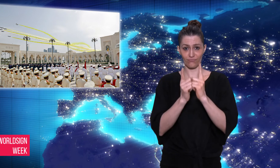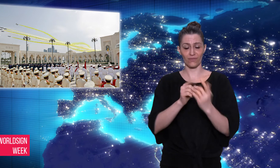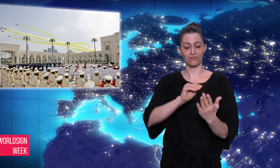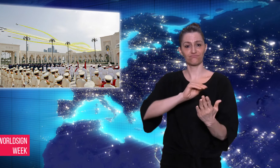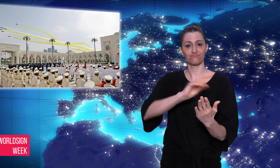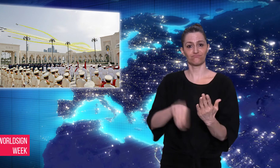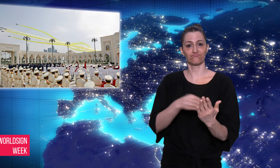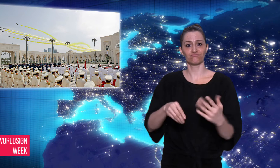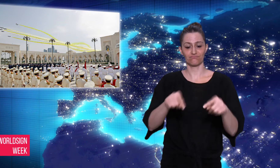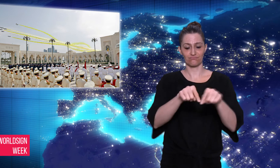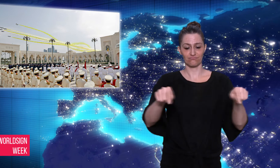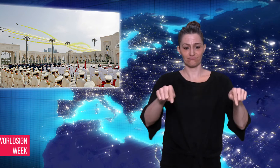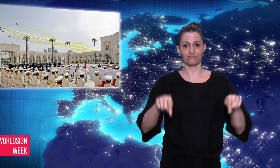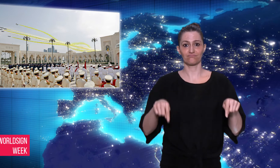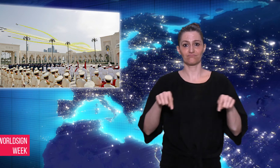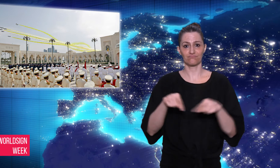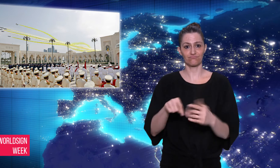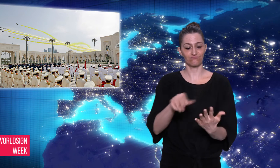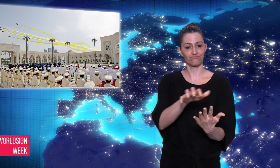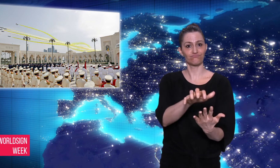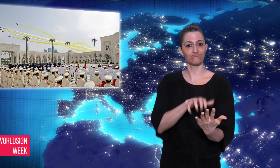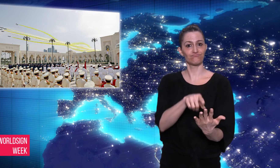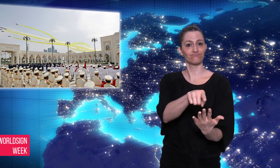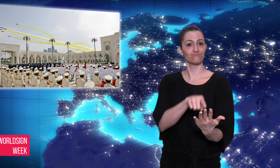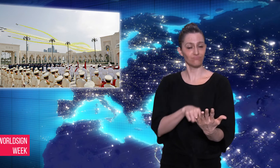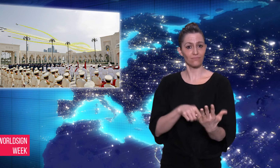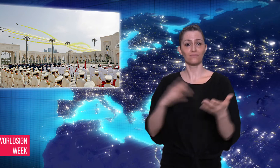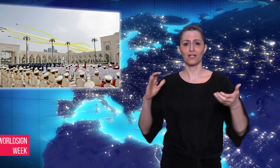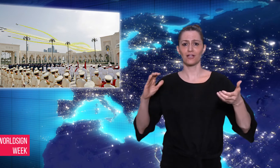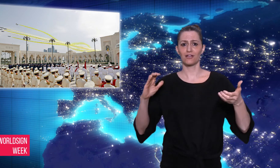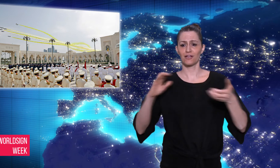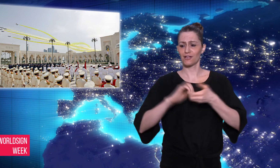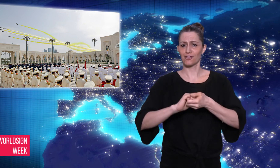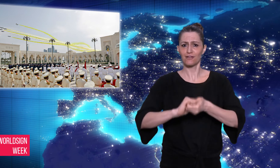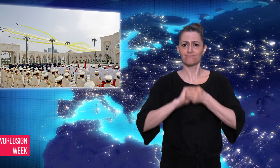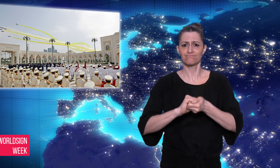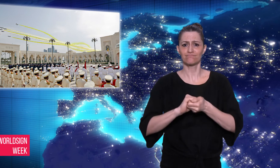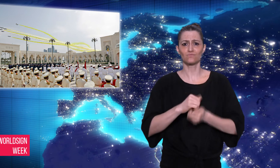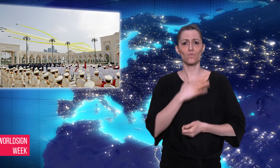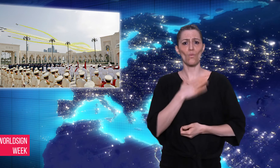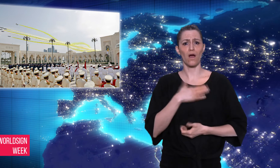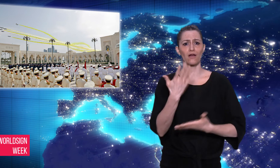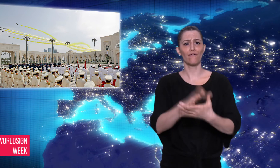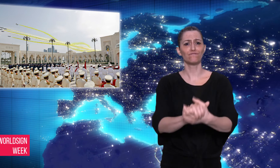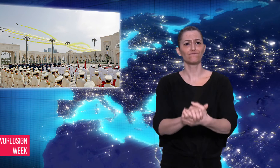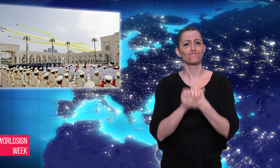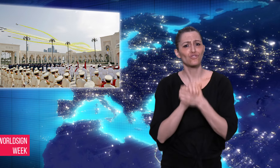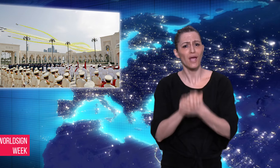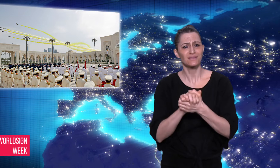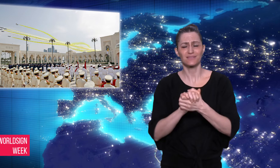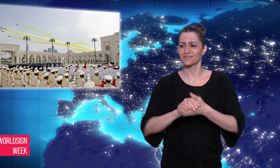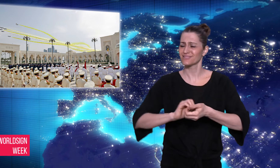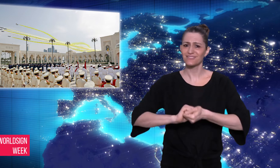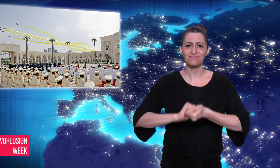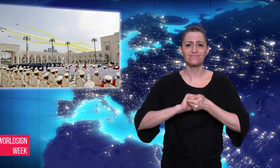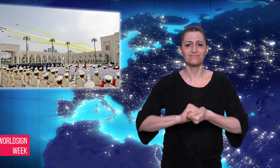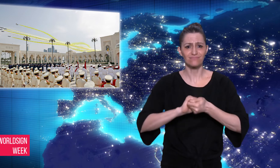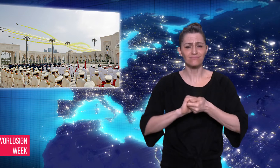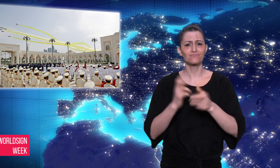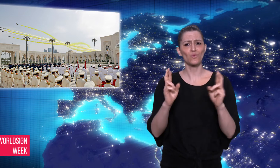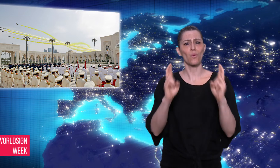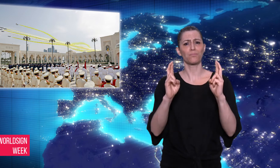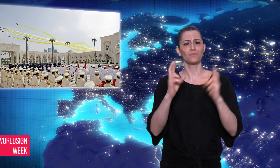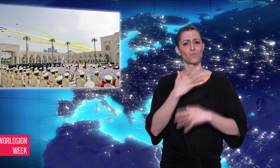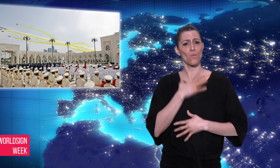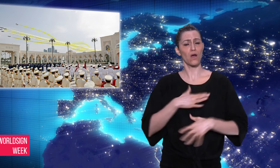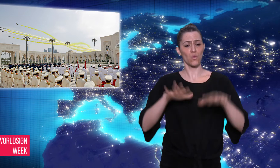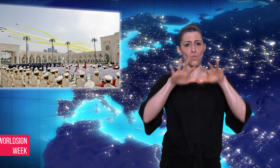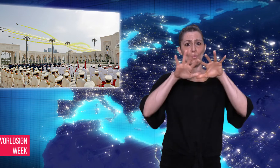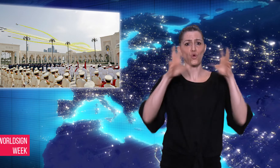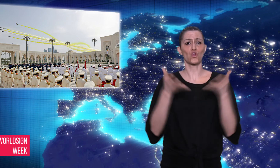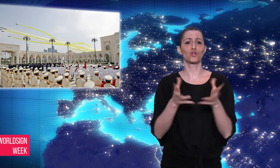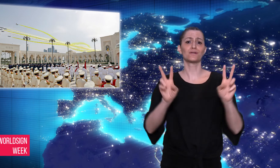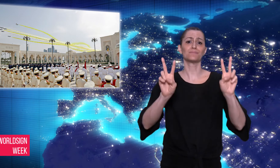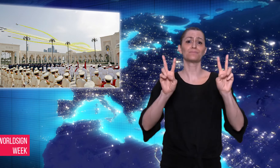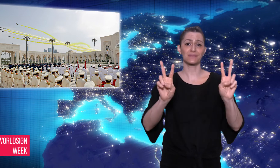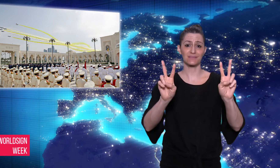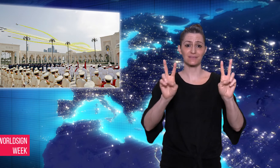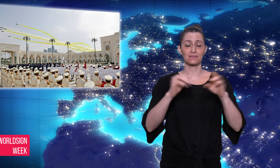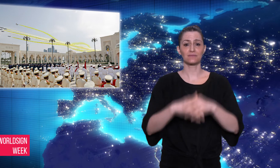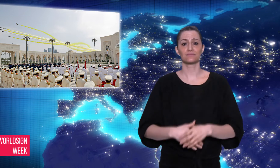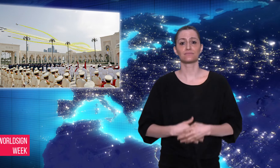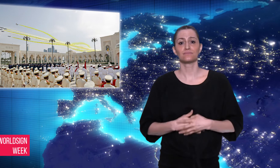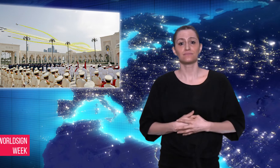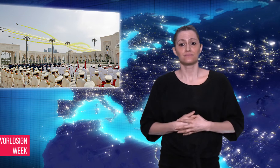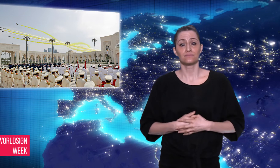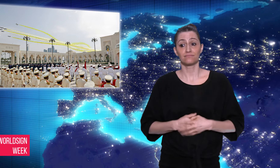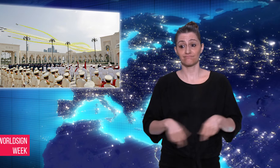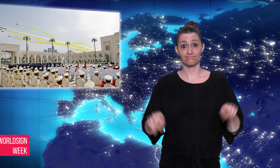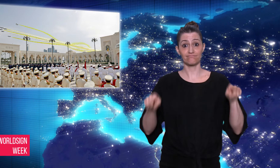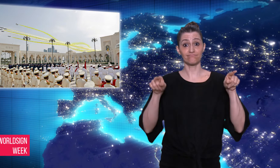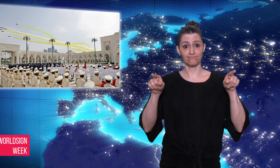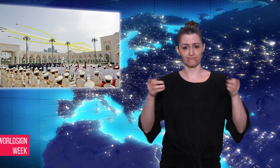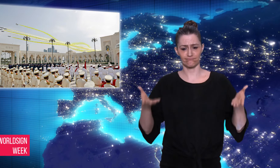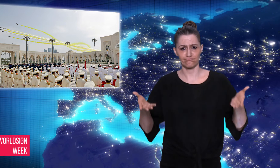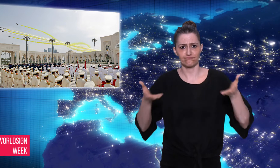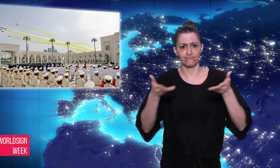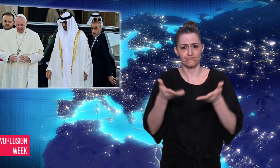signed a joint statement of friendship and hopes of world